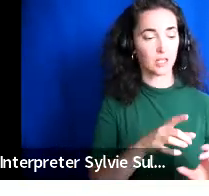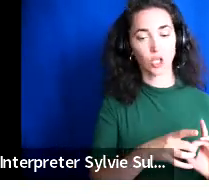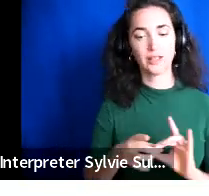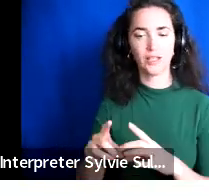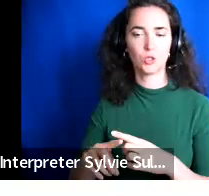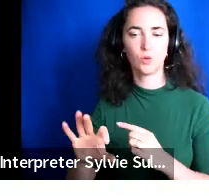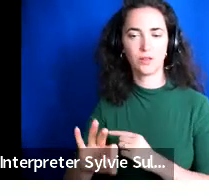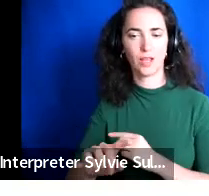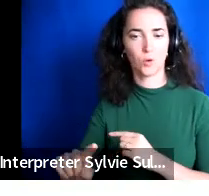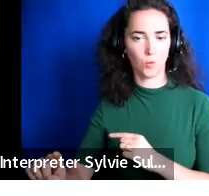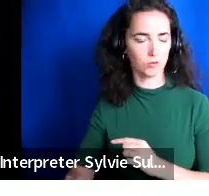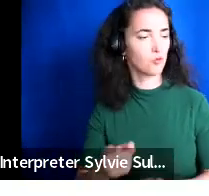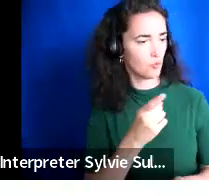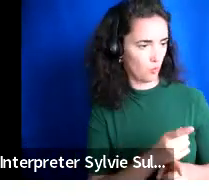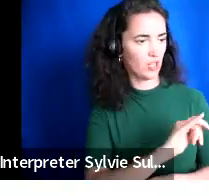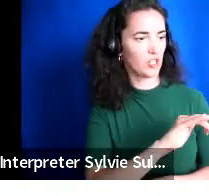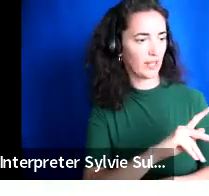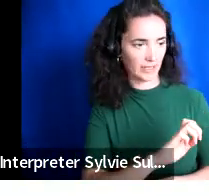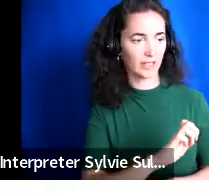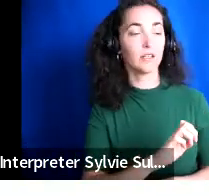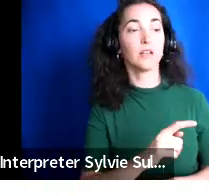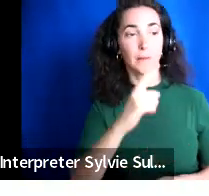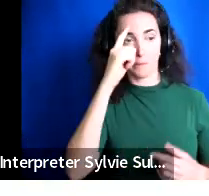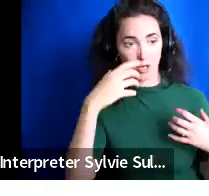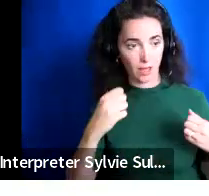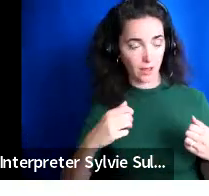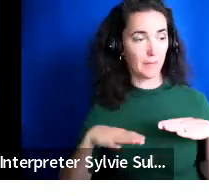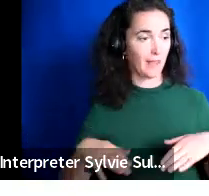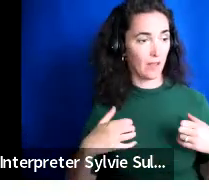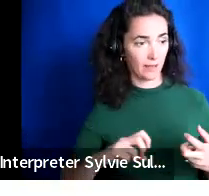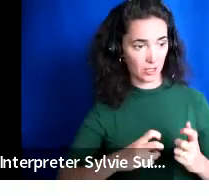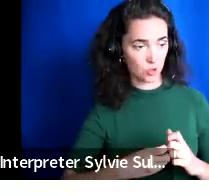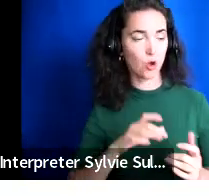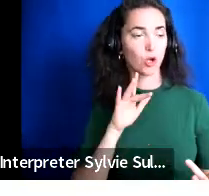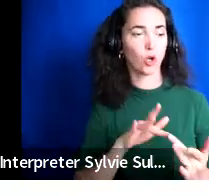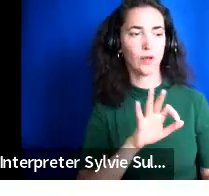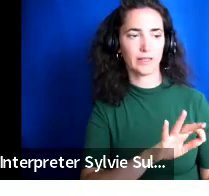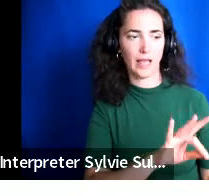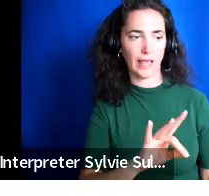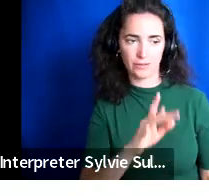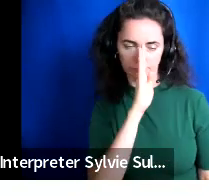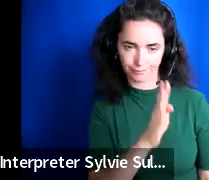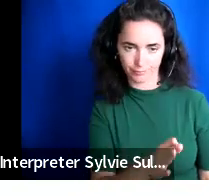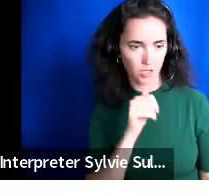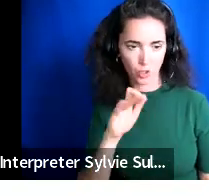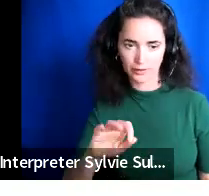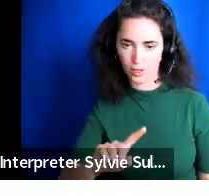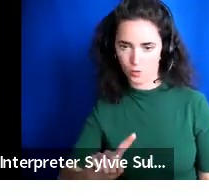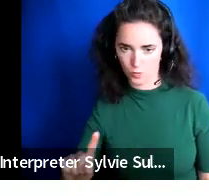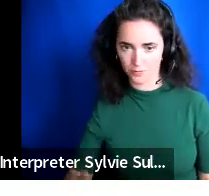But you are correct, Jackie. Use 9, 8, 8, instead of 9, 1 one for any behavioral health issue.